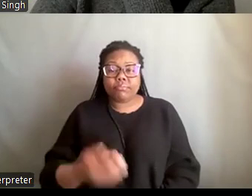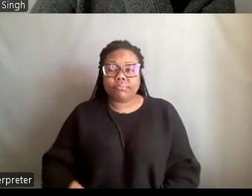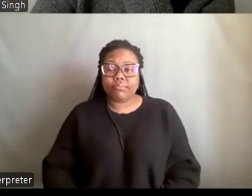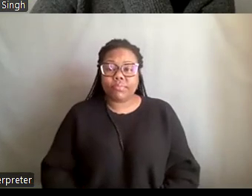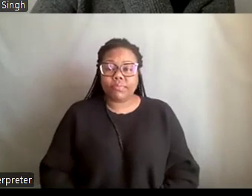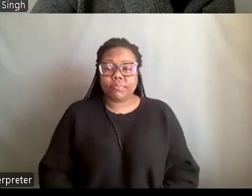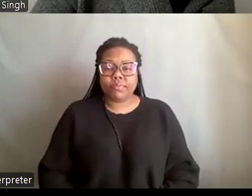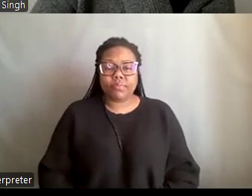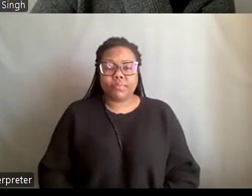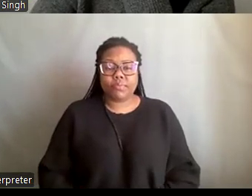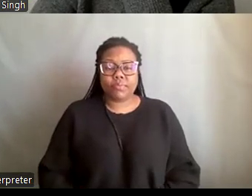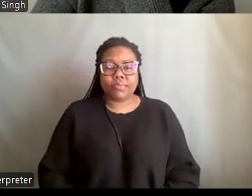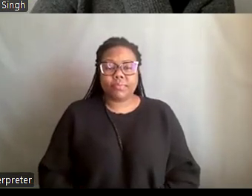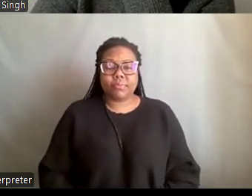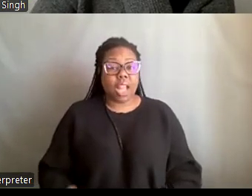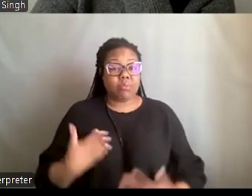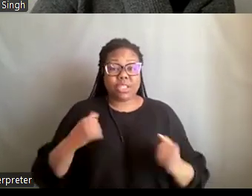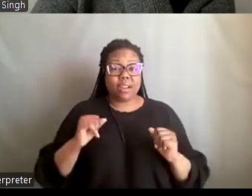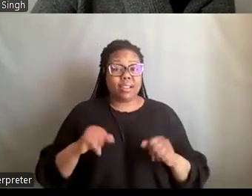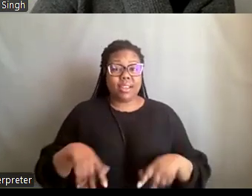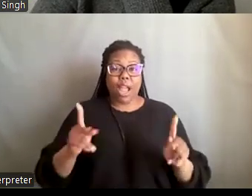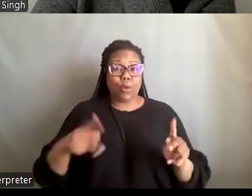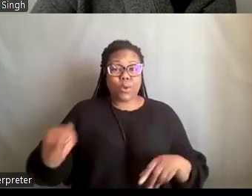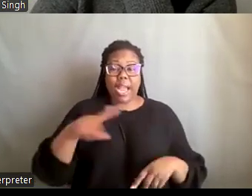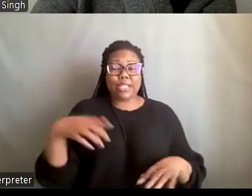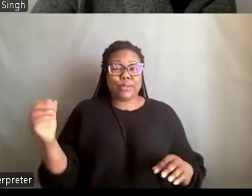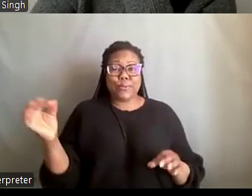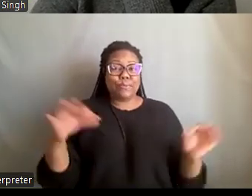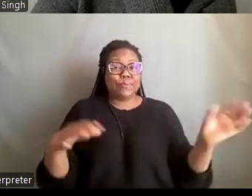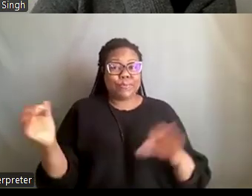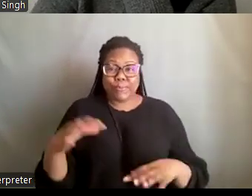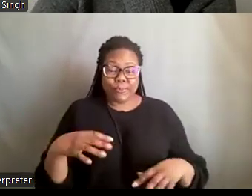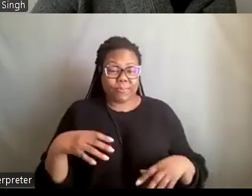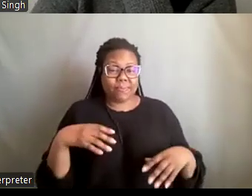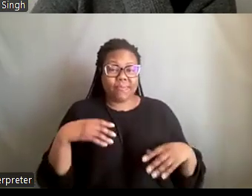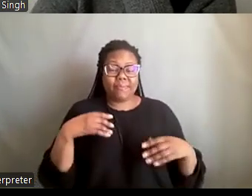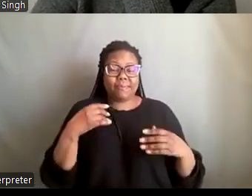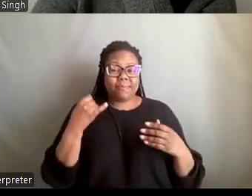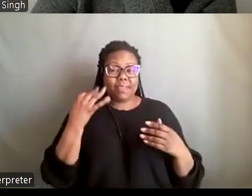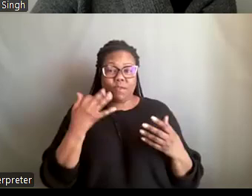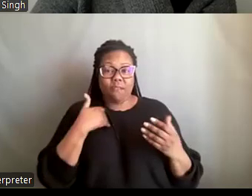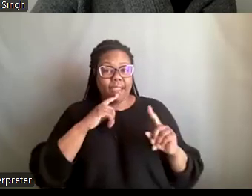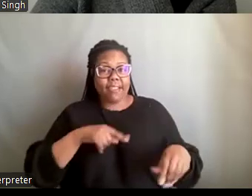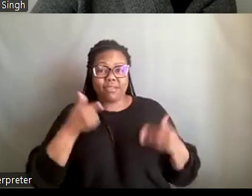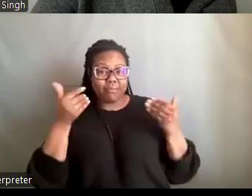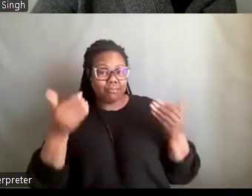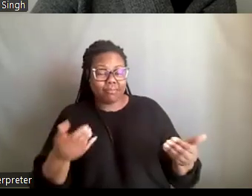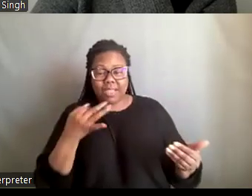Rachita or Dom, do you want to answer that as well? I'm just going to let you all choose and you can jump in as you